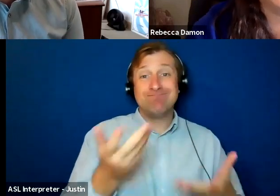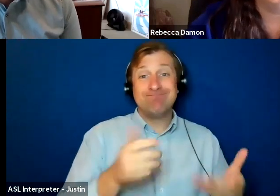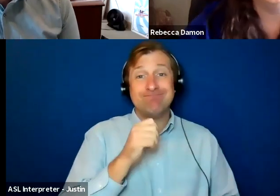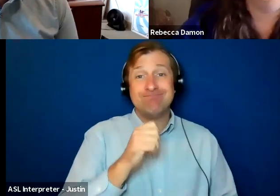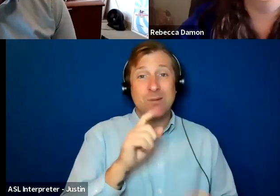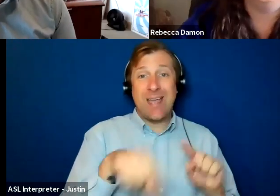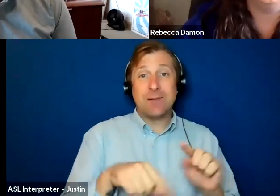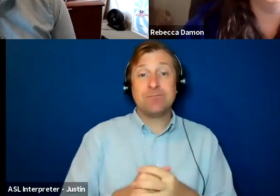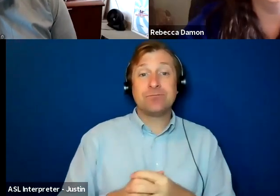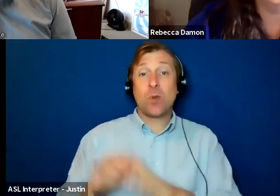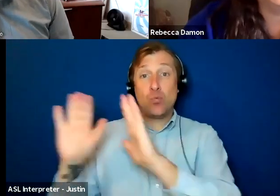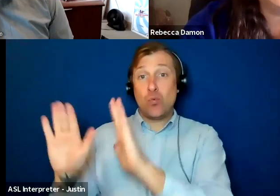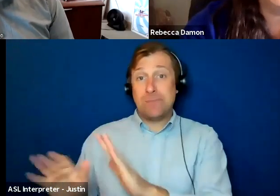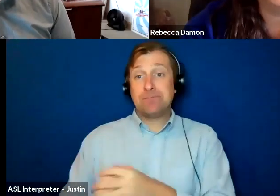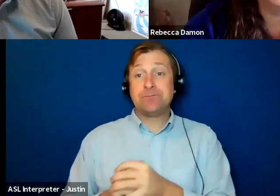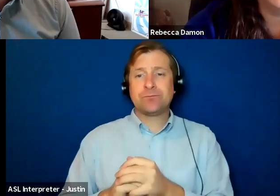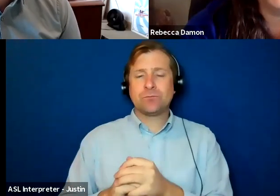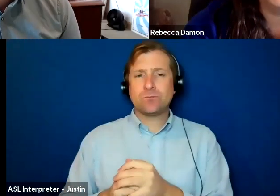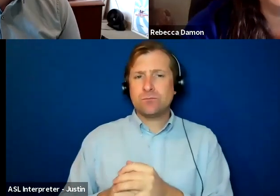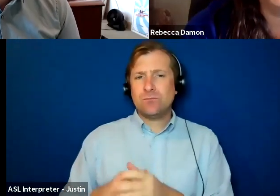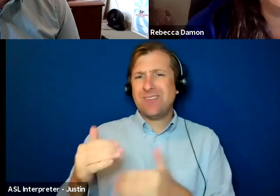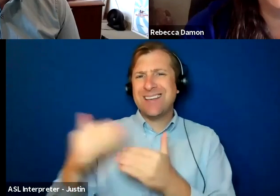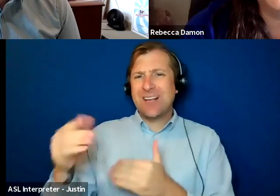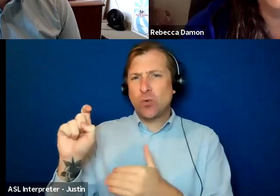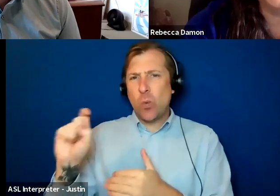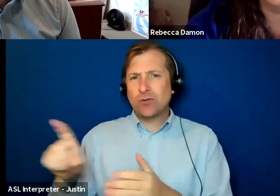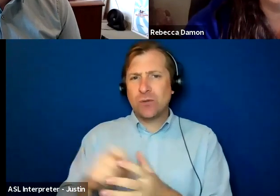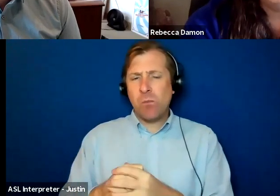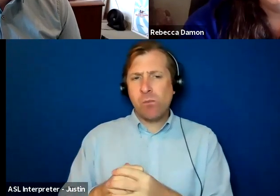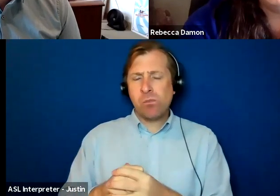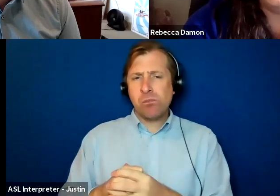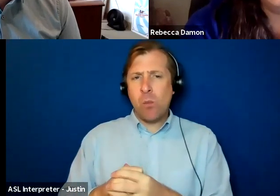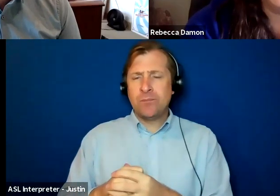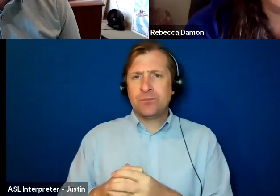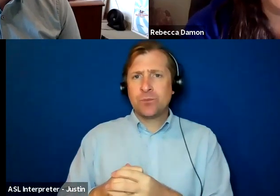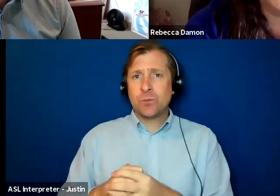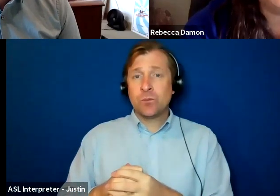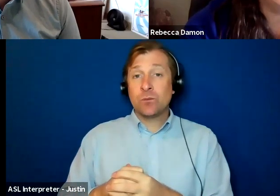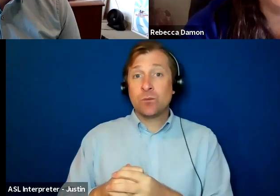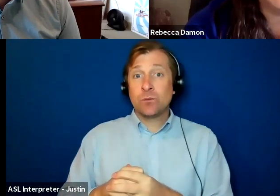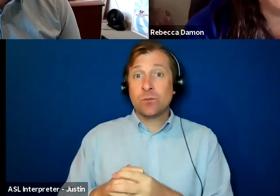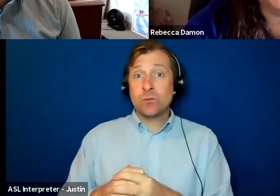Great, this question says from all the reports that they have heard, the protocols for major films and TV